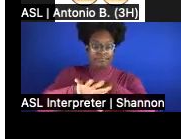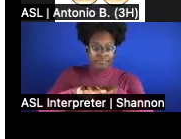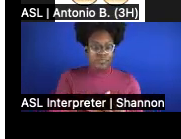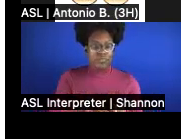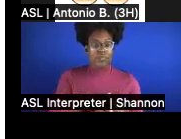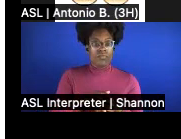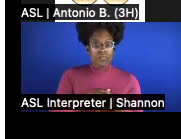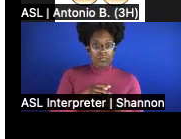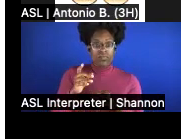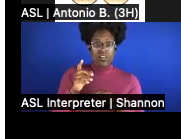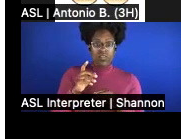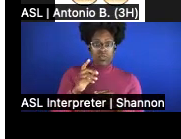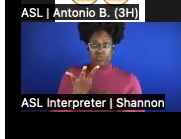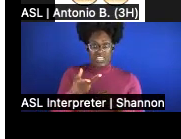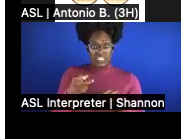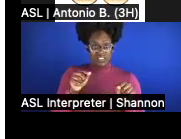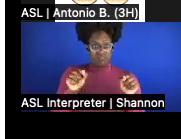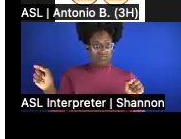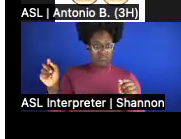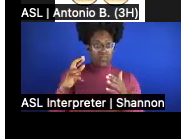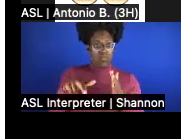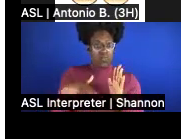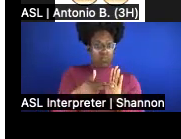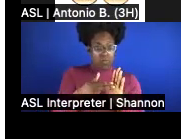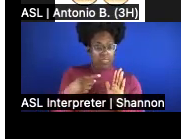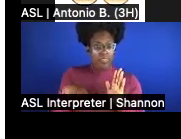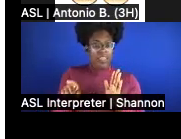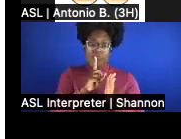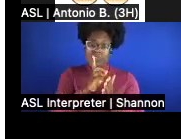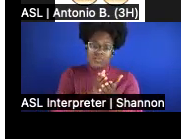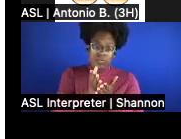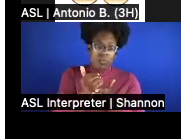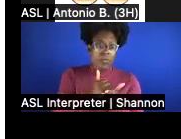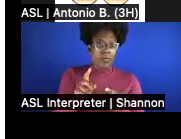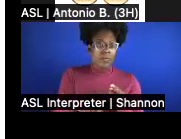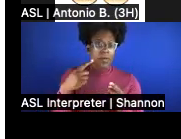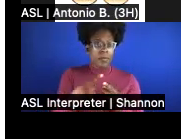may have never been shown or told how to read or process feedback. These moves, I believe, assist